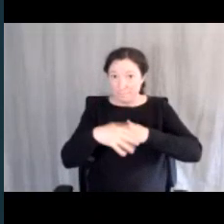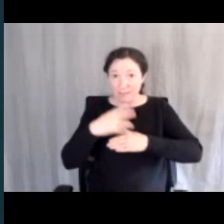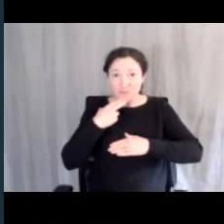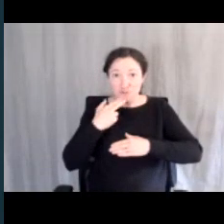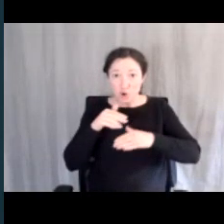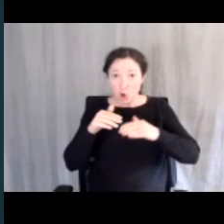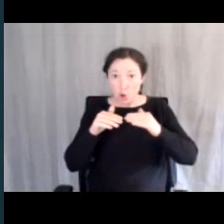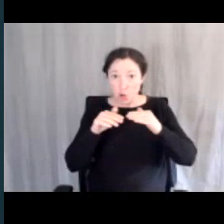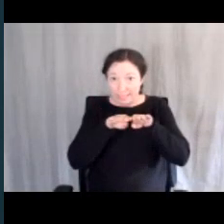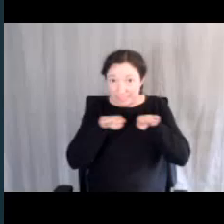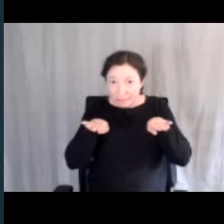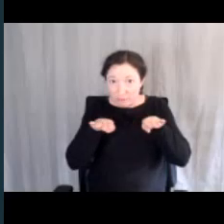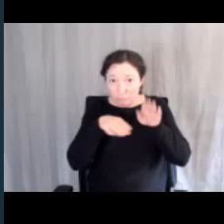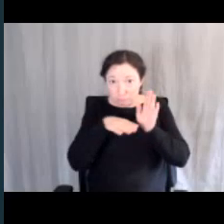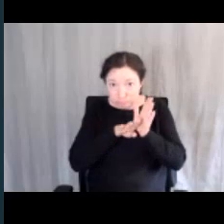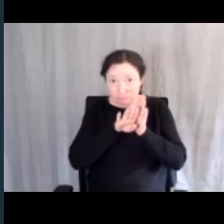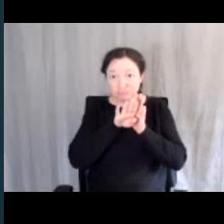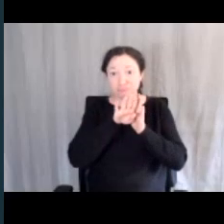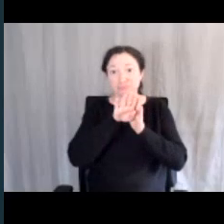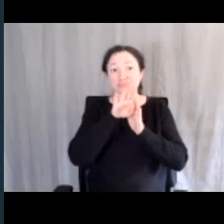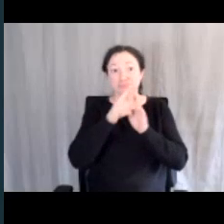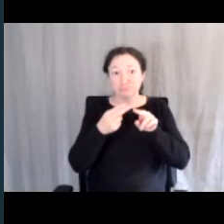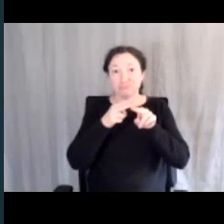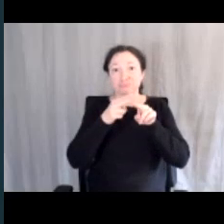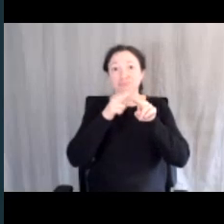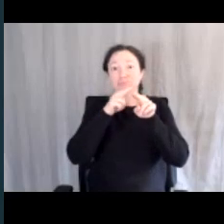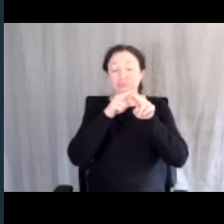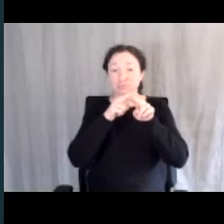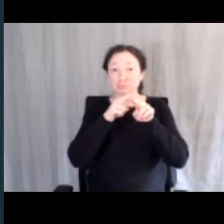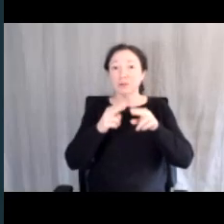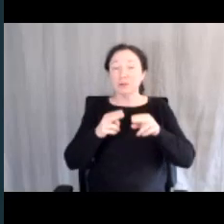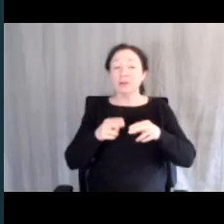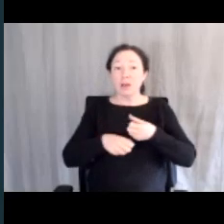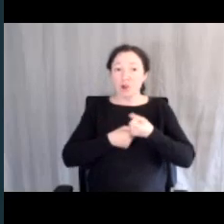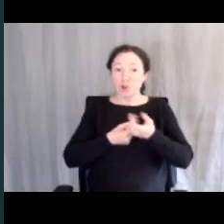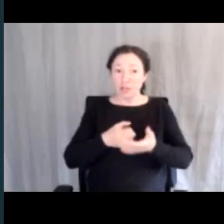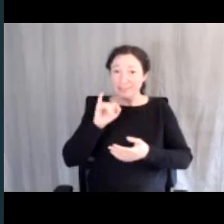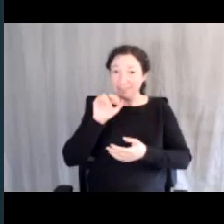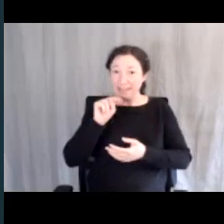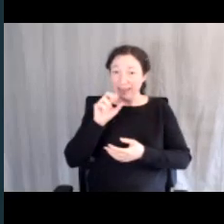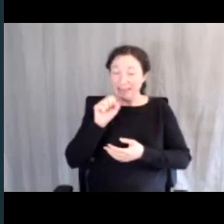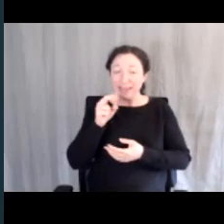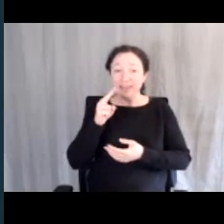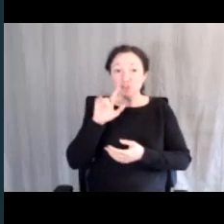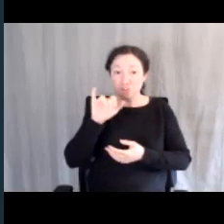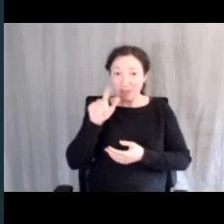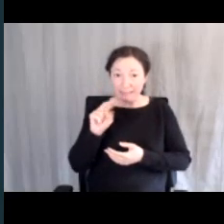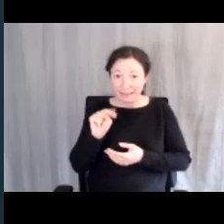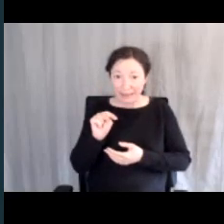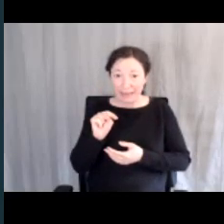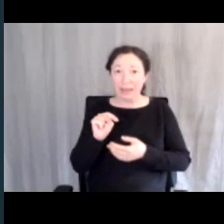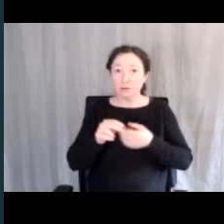So this, this idea that like when people, they only eat a little bit of sugar